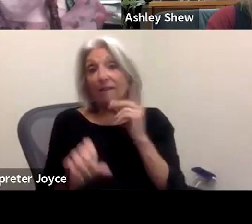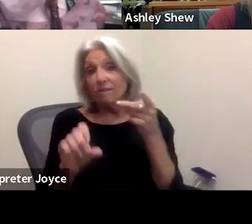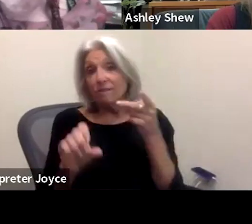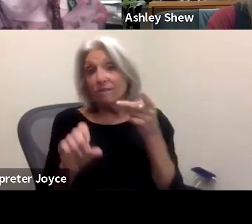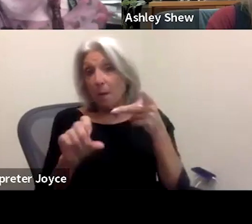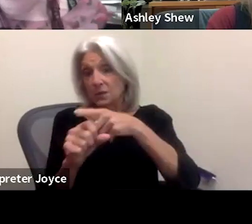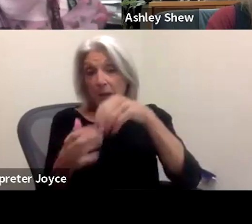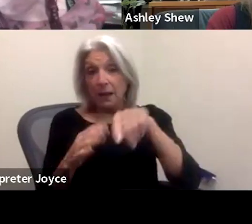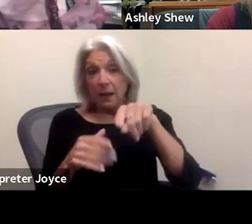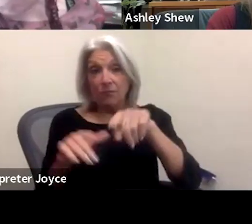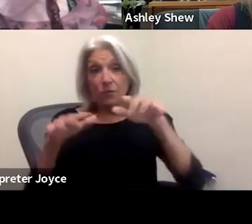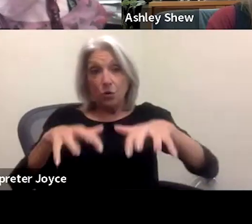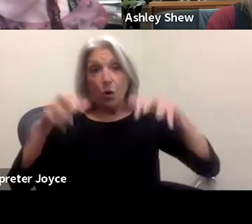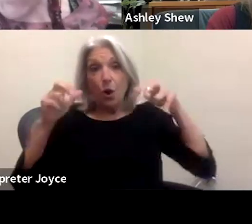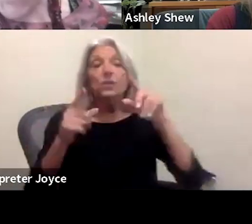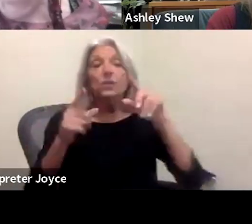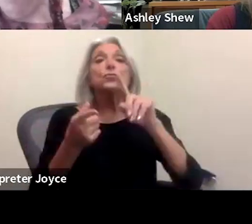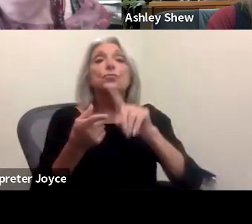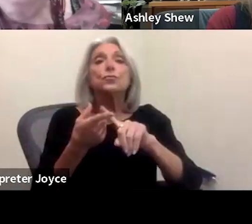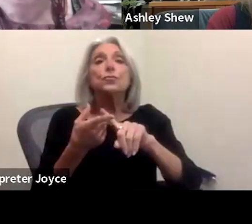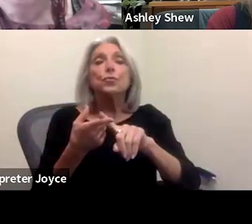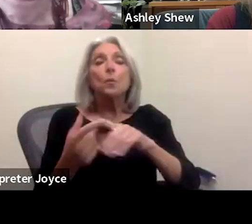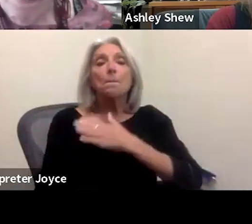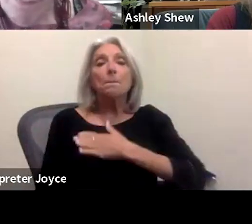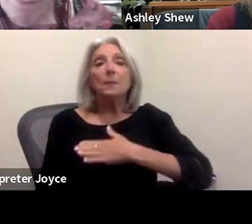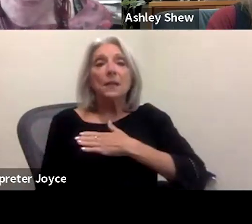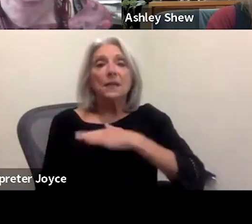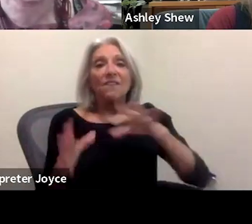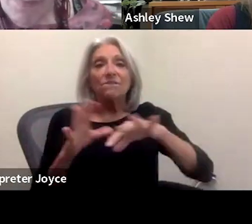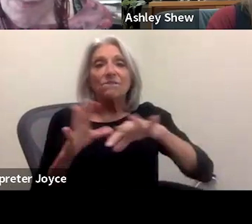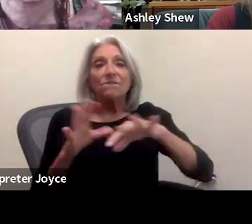to find and pin the ASL interpreters.